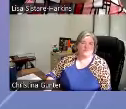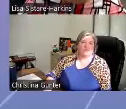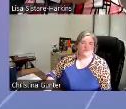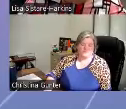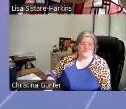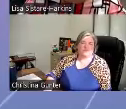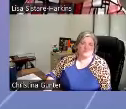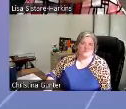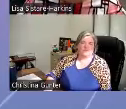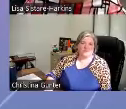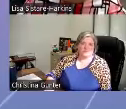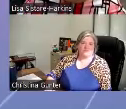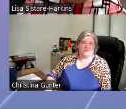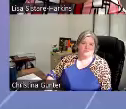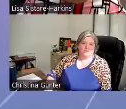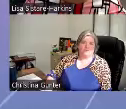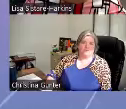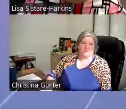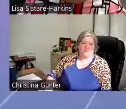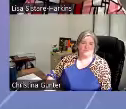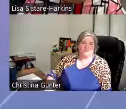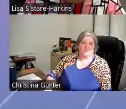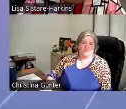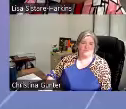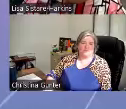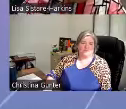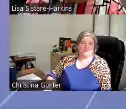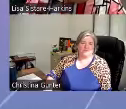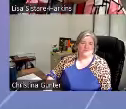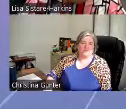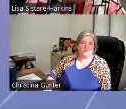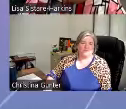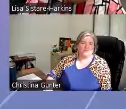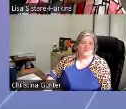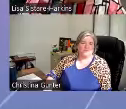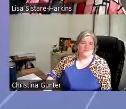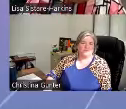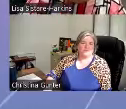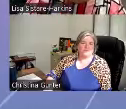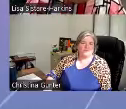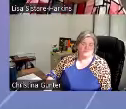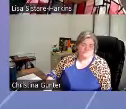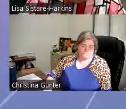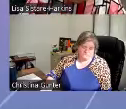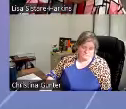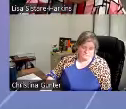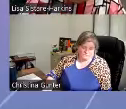Y'all kind of kept us involved in what was going on with the research.